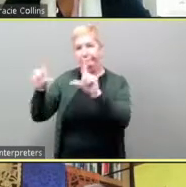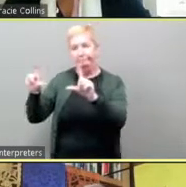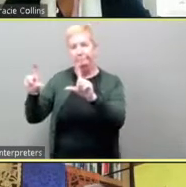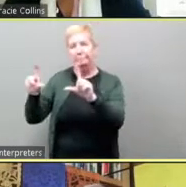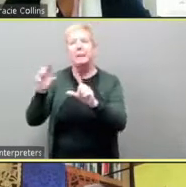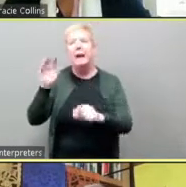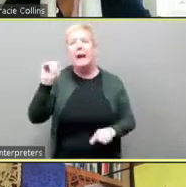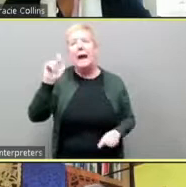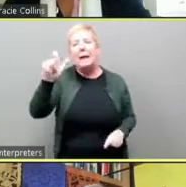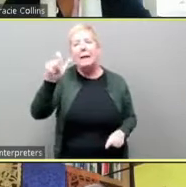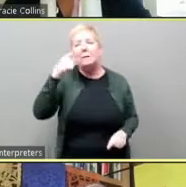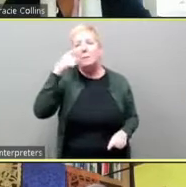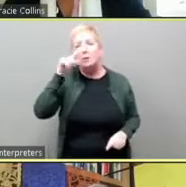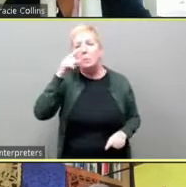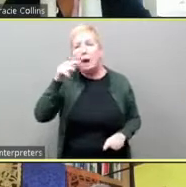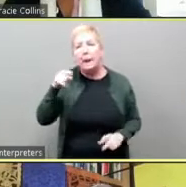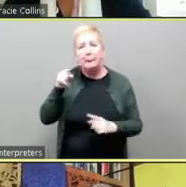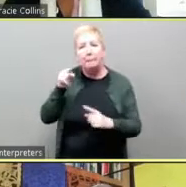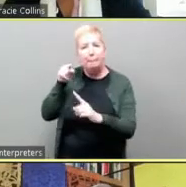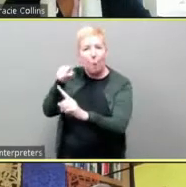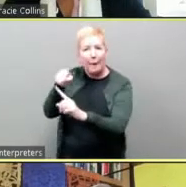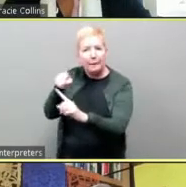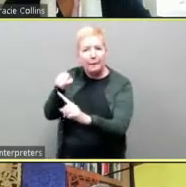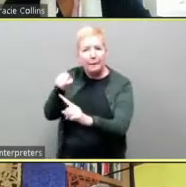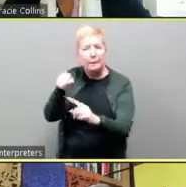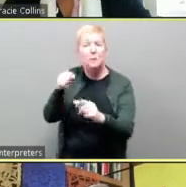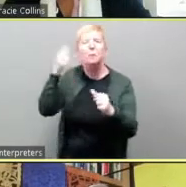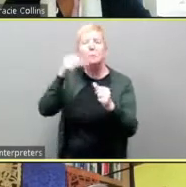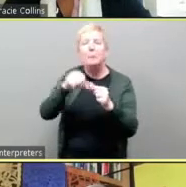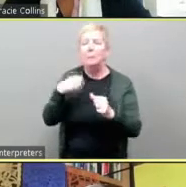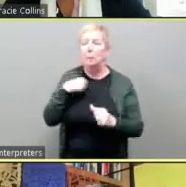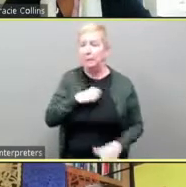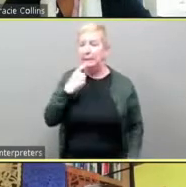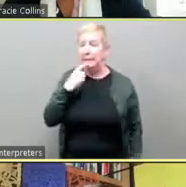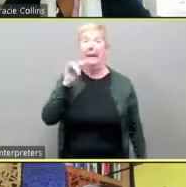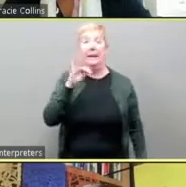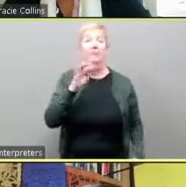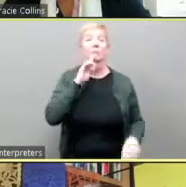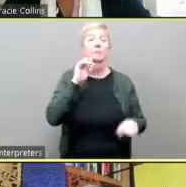hand column, remember we said if you become turquoise, you're in turquoise.